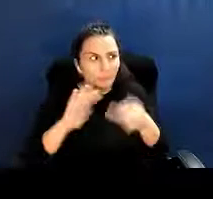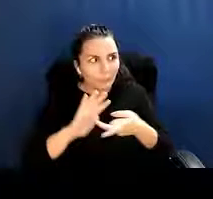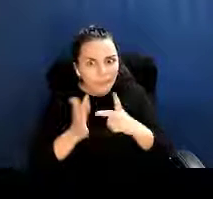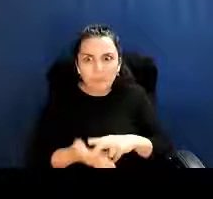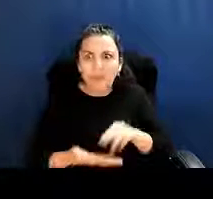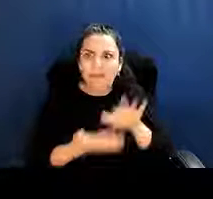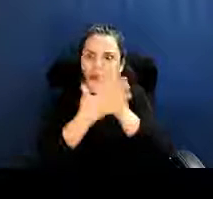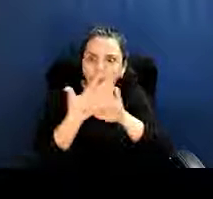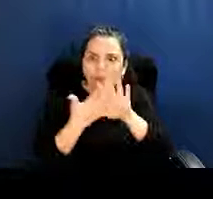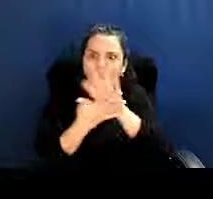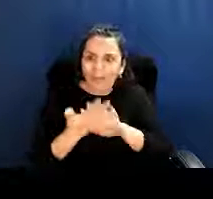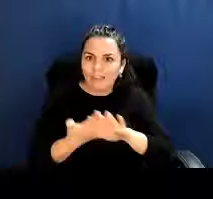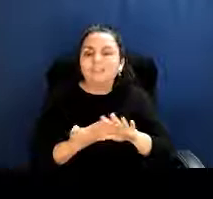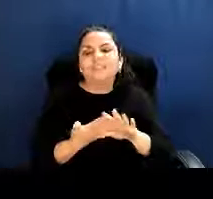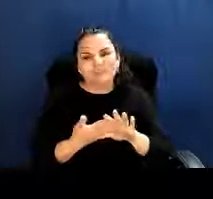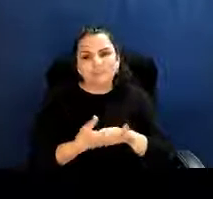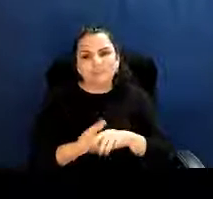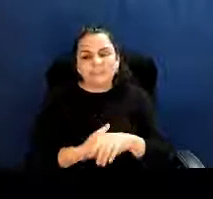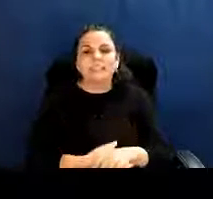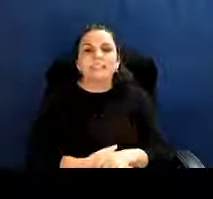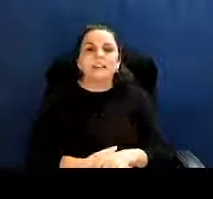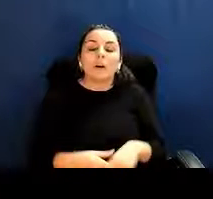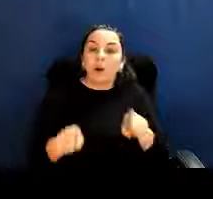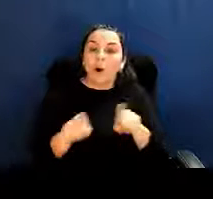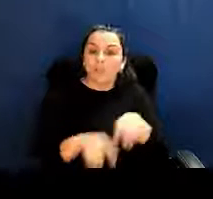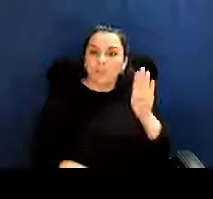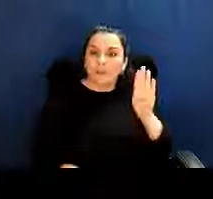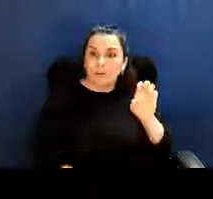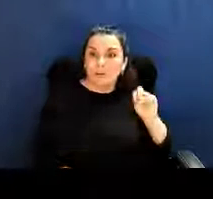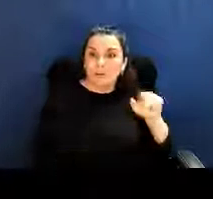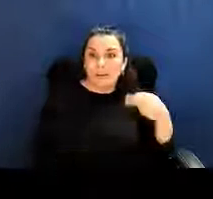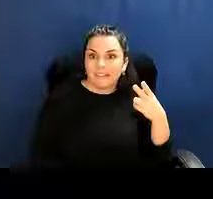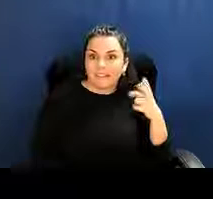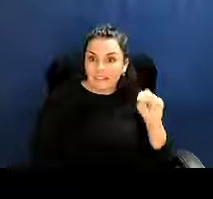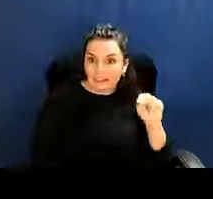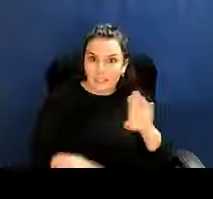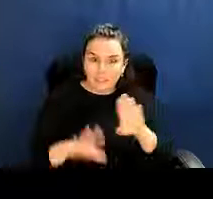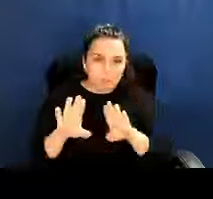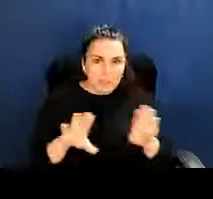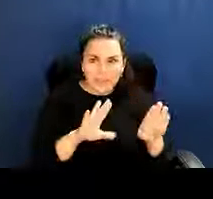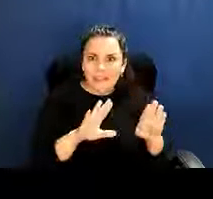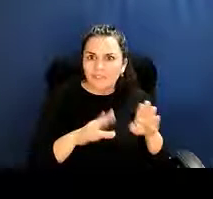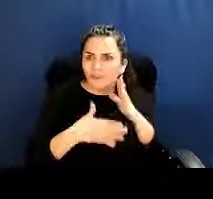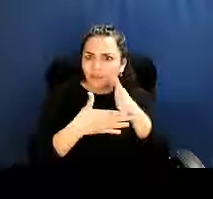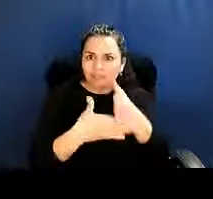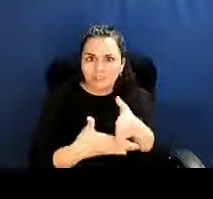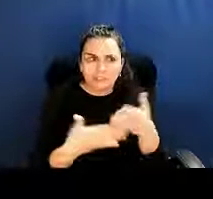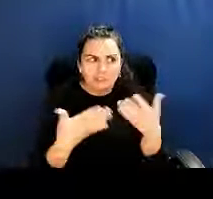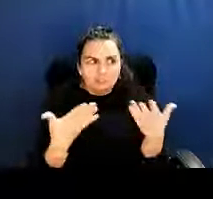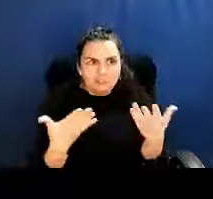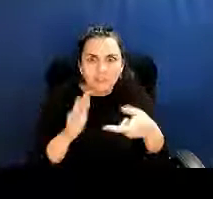And I also want to point out, benign behavioral interventions, that does that mean? Are there policies written about this,